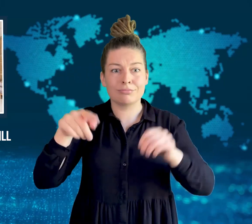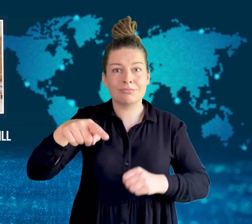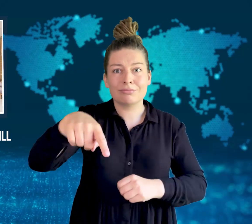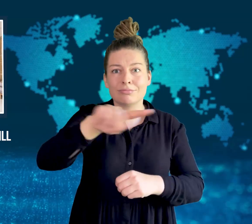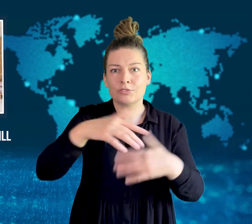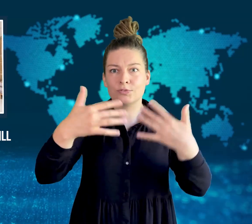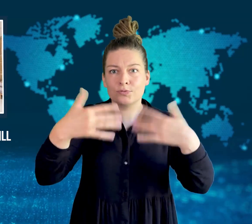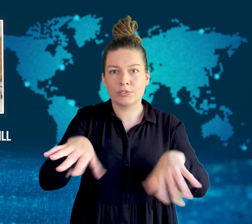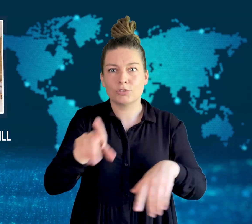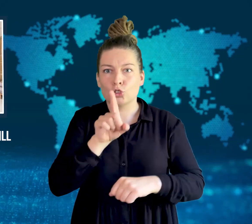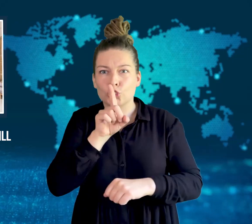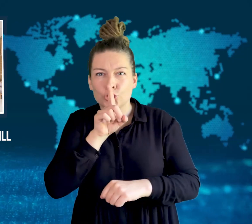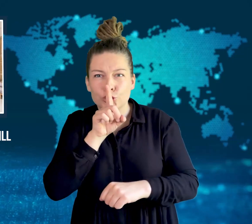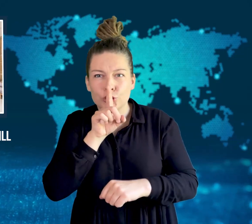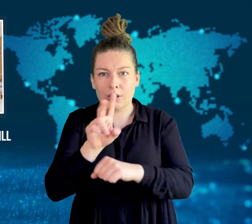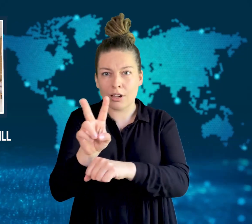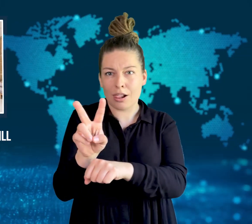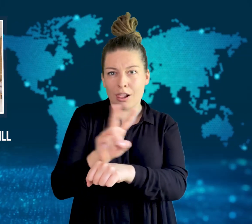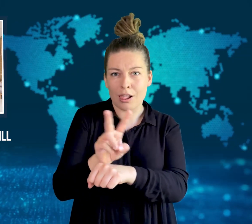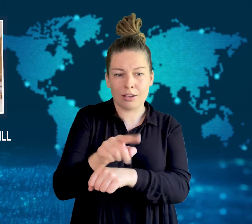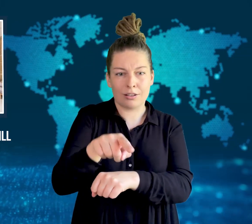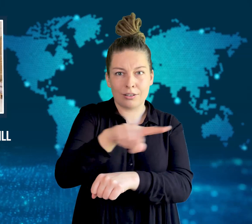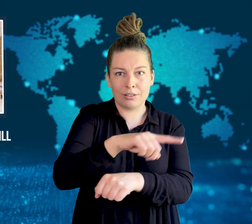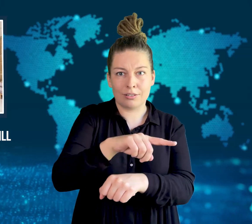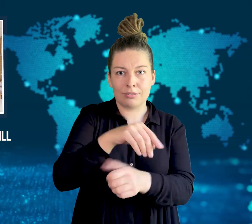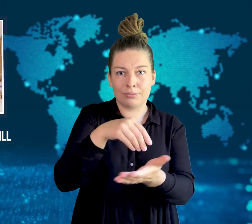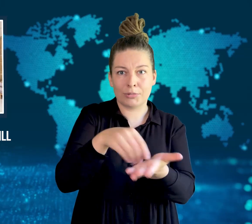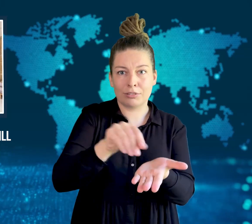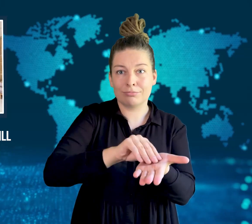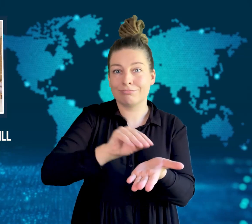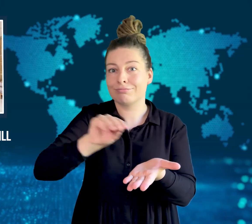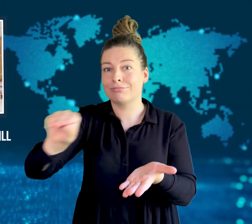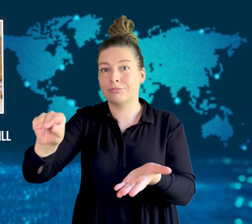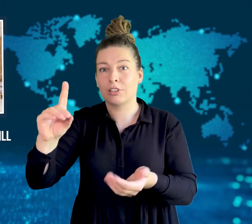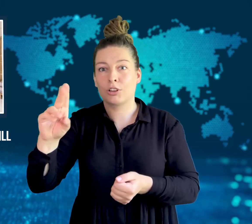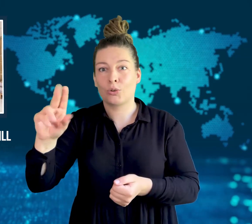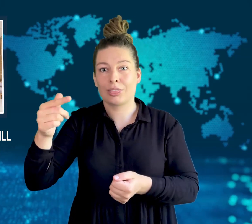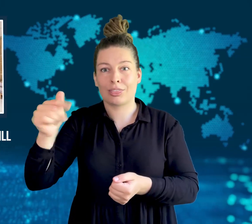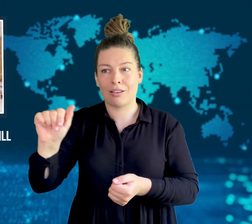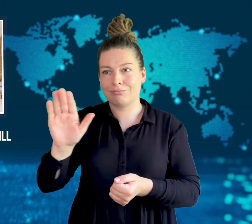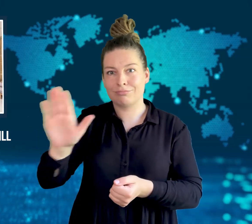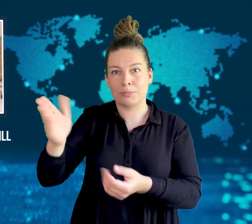the hotel's software systems.